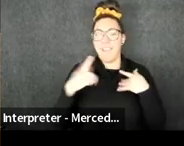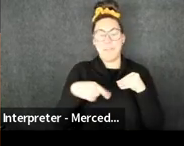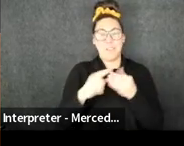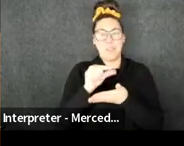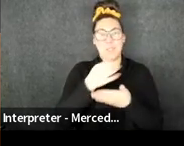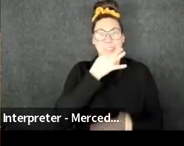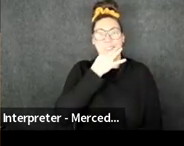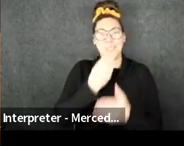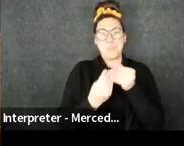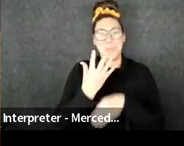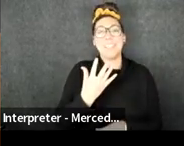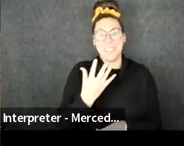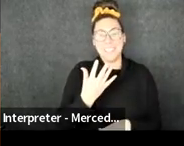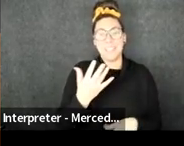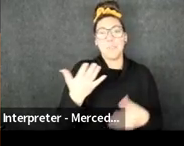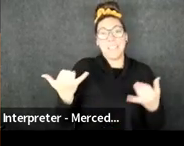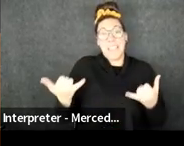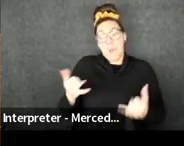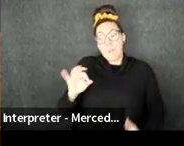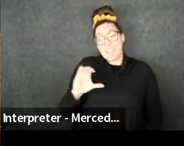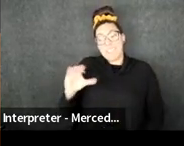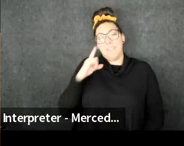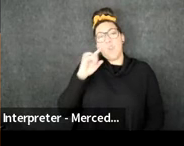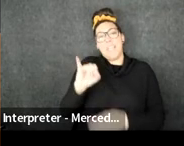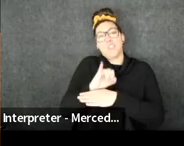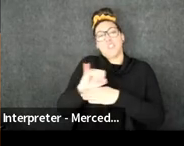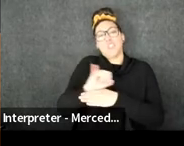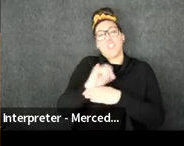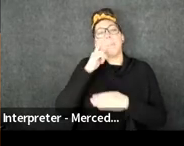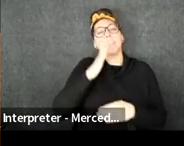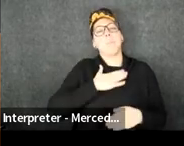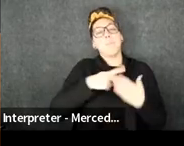I am an FCC to intern because my program requires an internship every year,